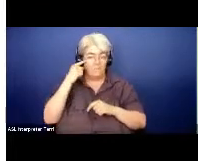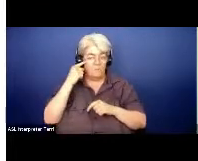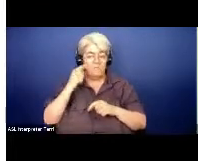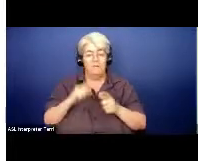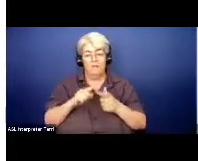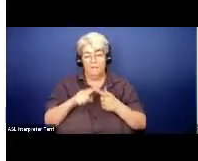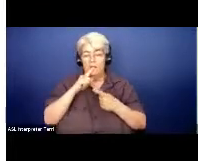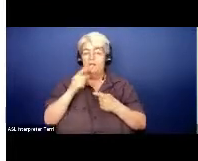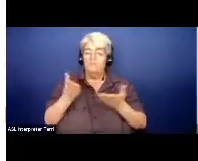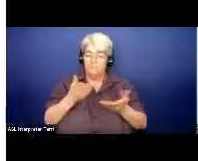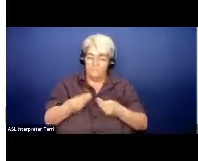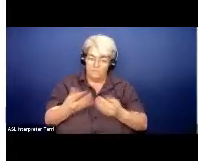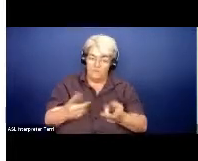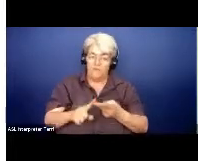service provider social